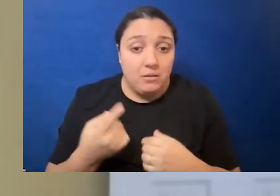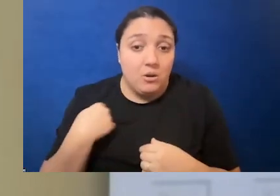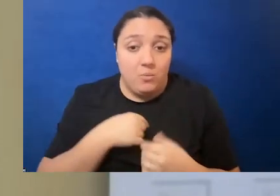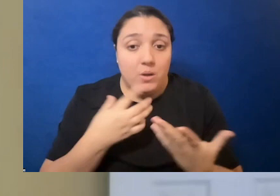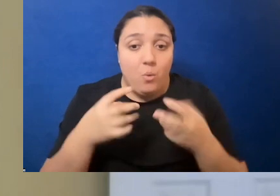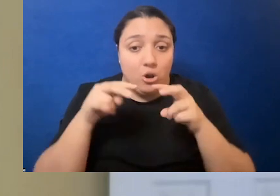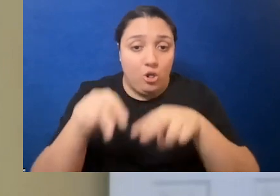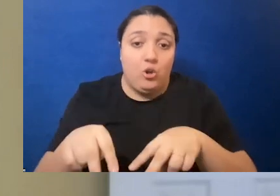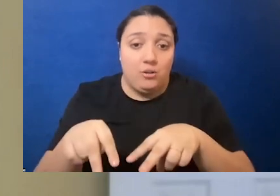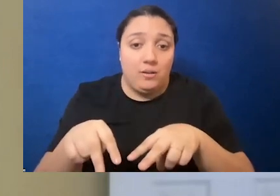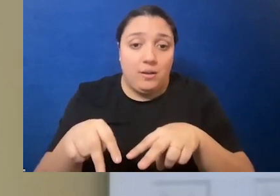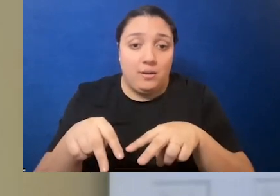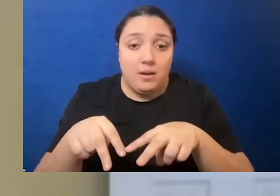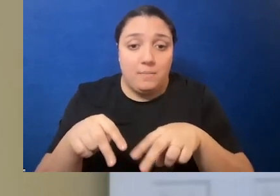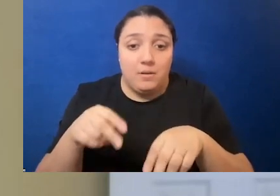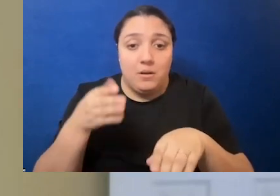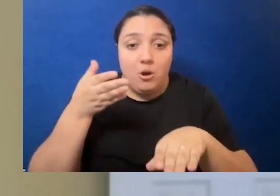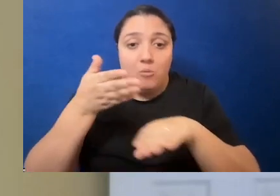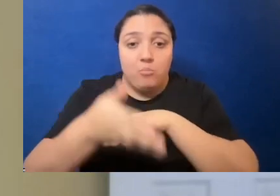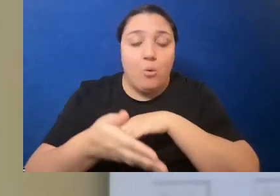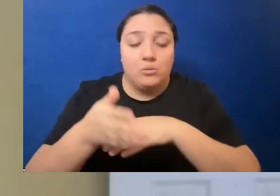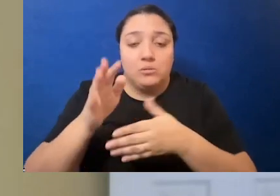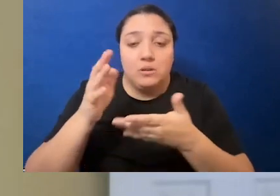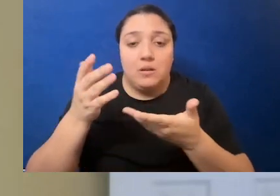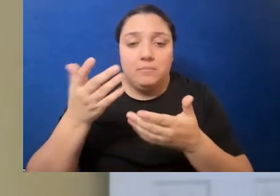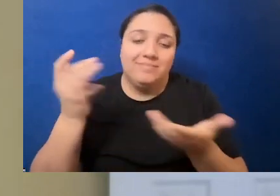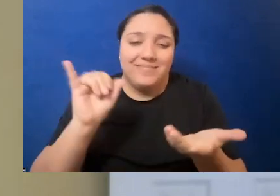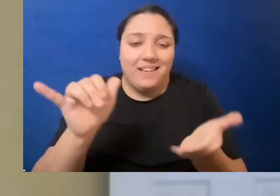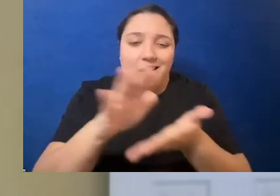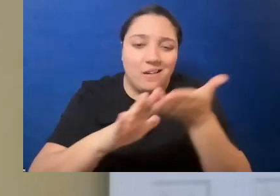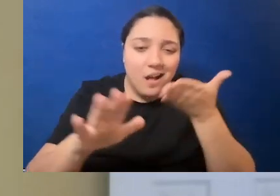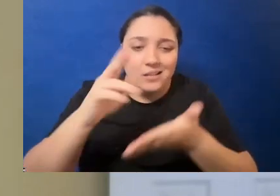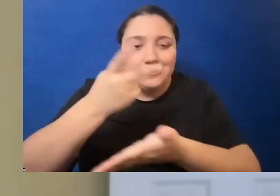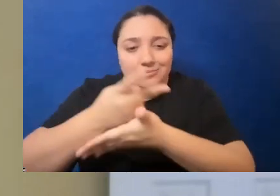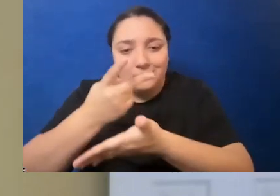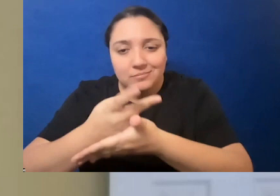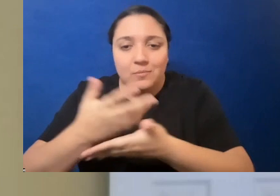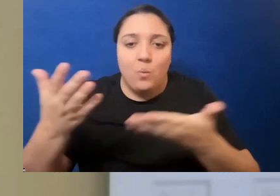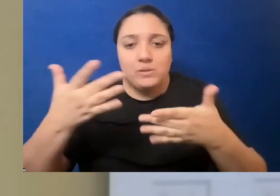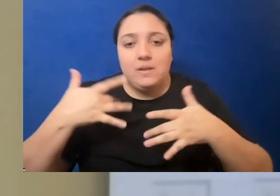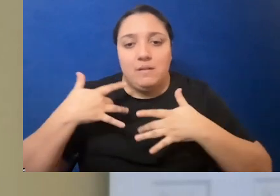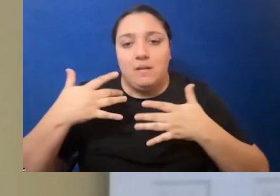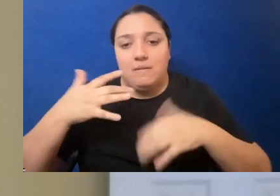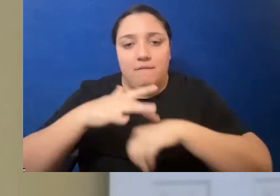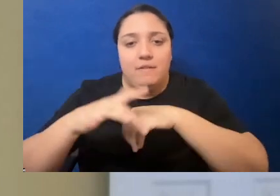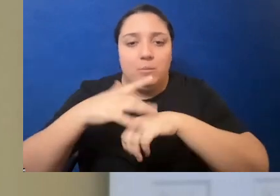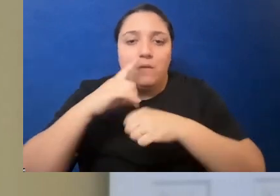EVENTS AND MAYBE WE WANT TO LOOK AT POST SECONDARY EDUCATION AND WHAT OPTIONS ARE AVAILABLE FOR